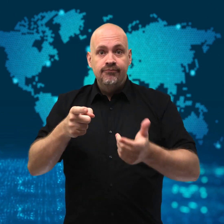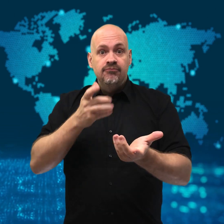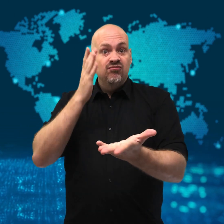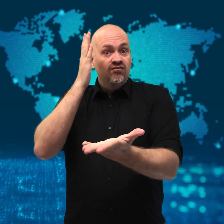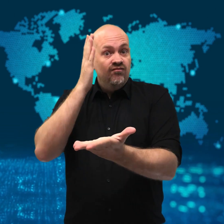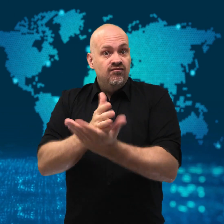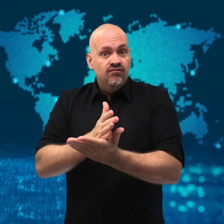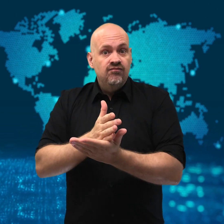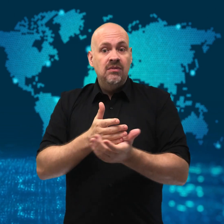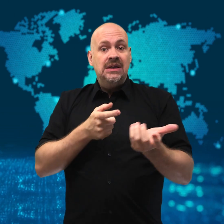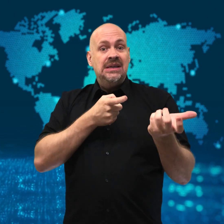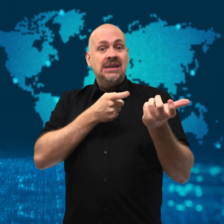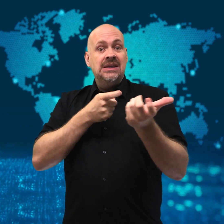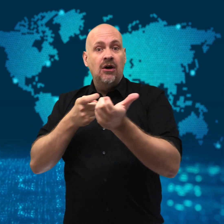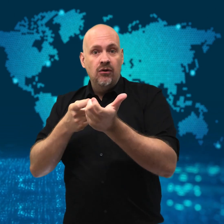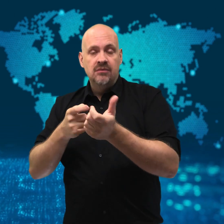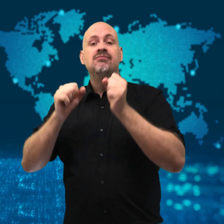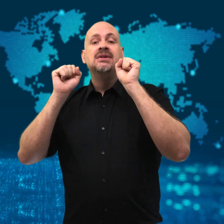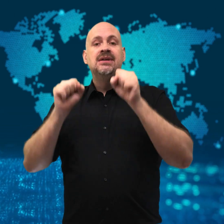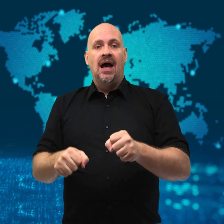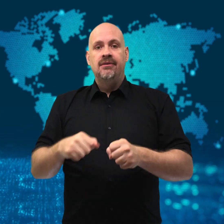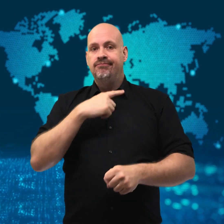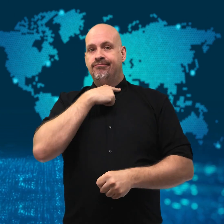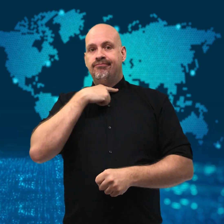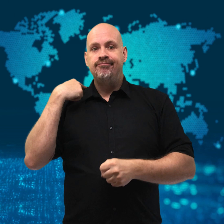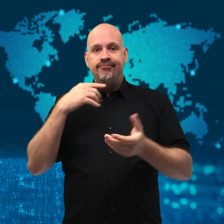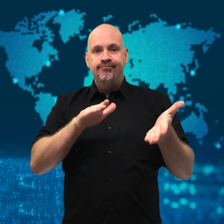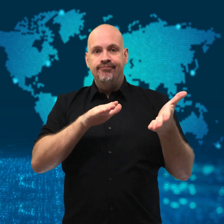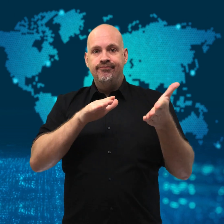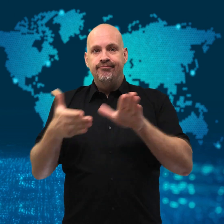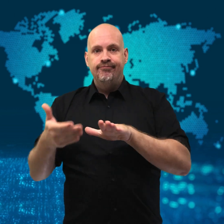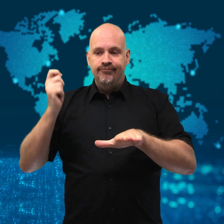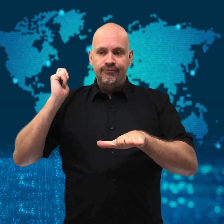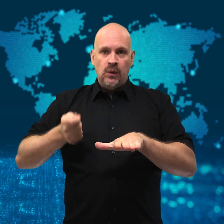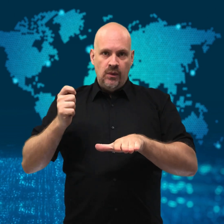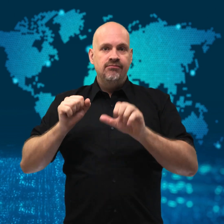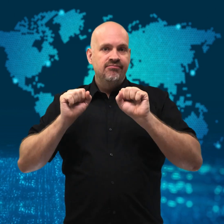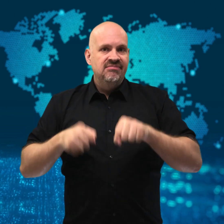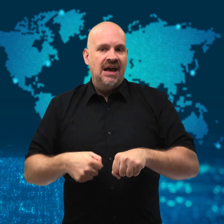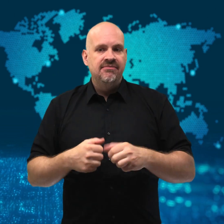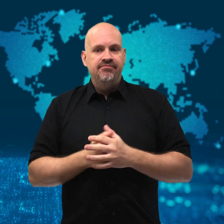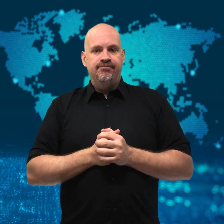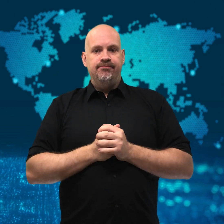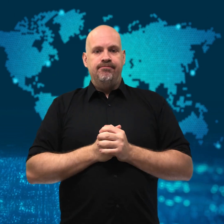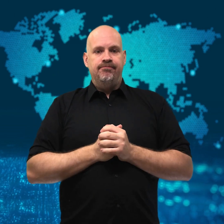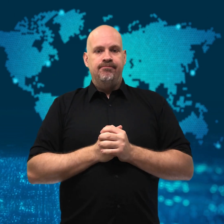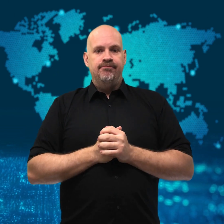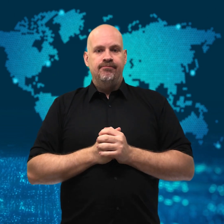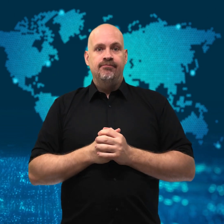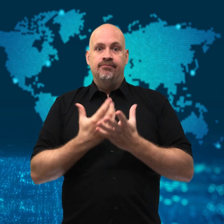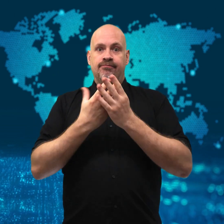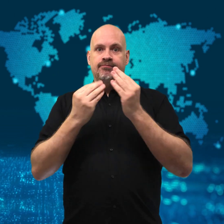Countries around the world have criticized Belarus government’s